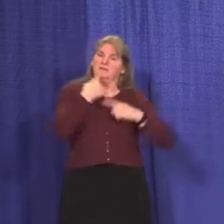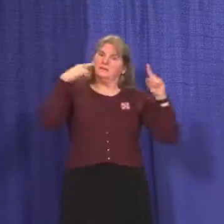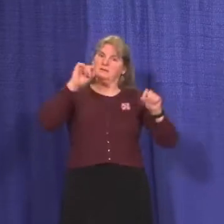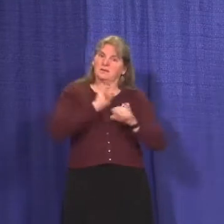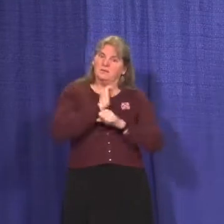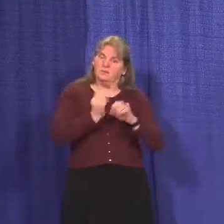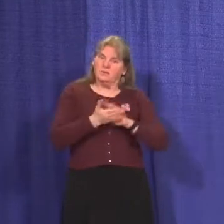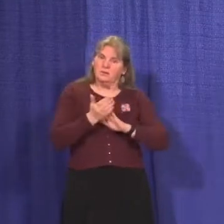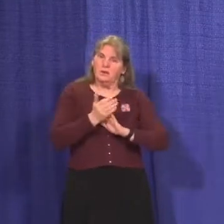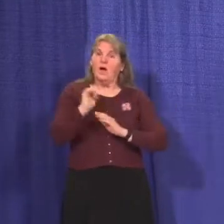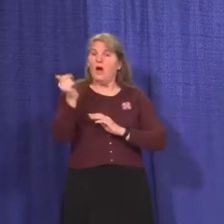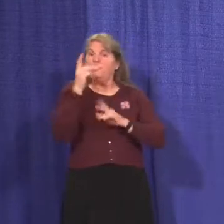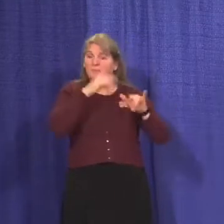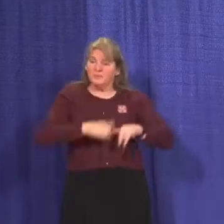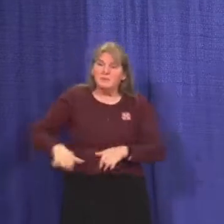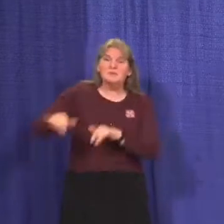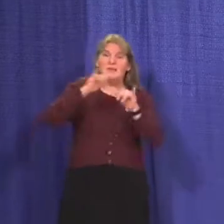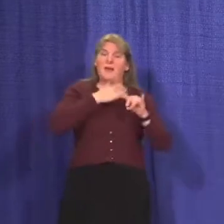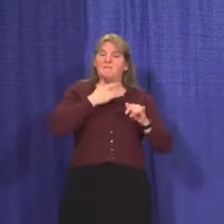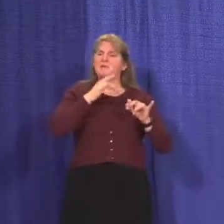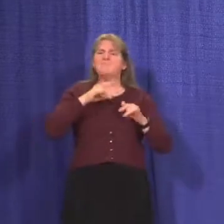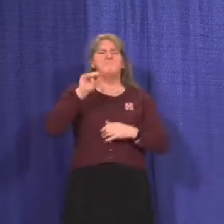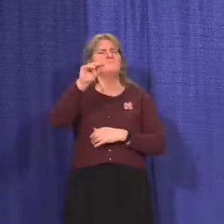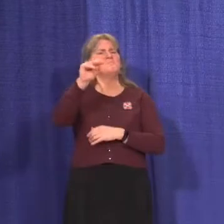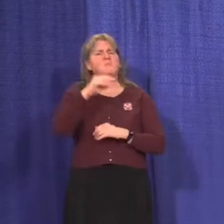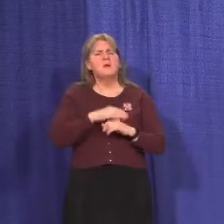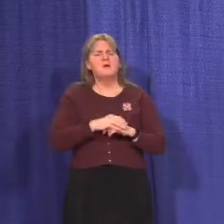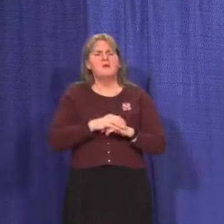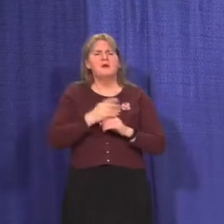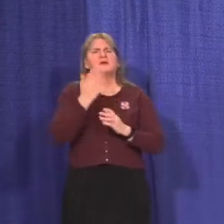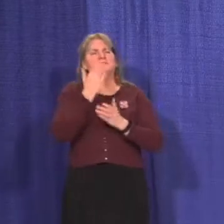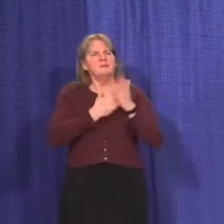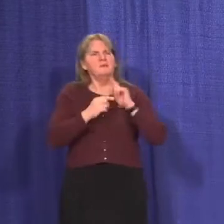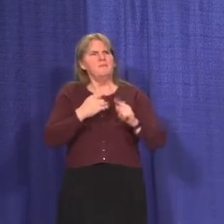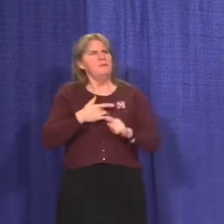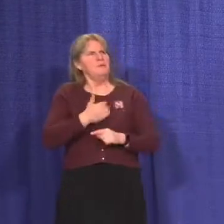disappointed with how good they feel can feel confident in their